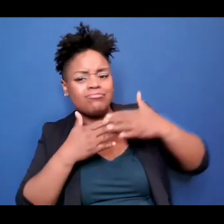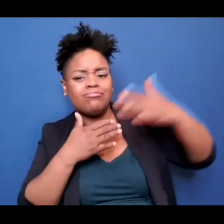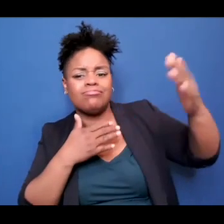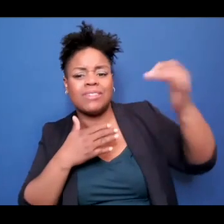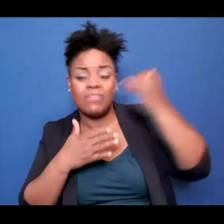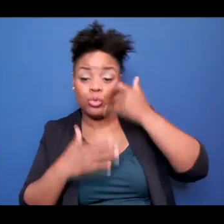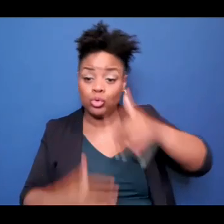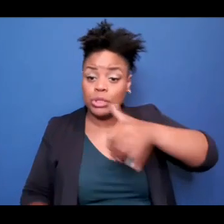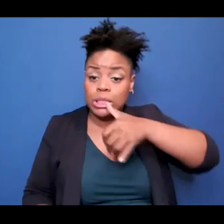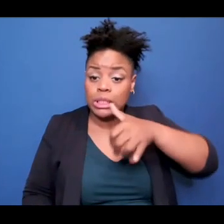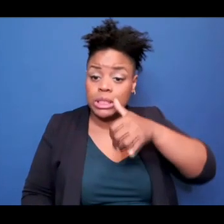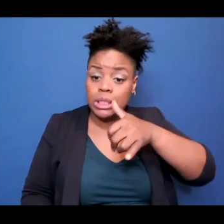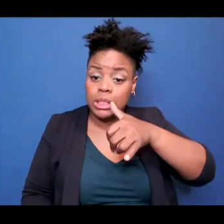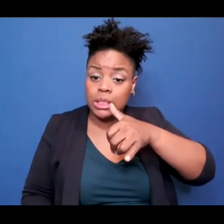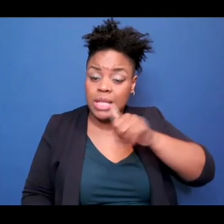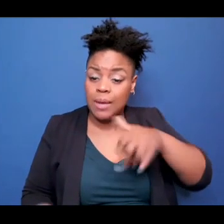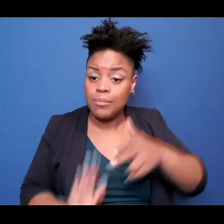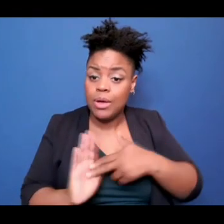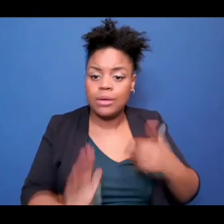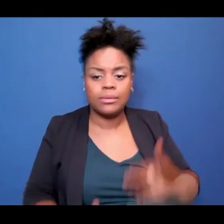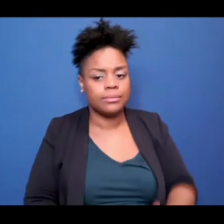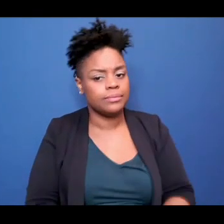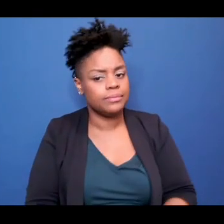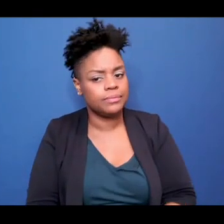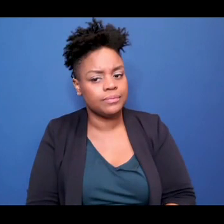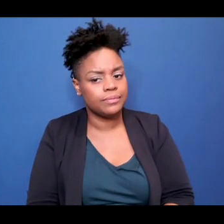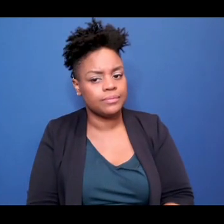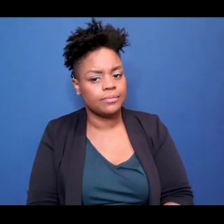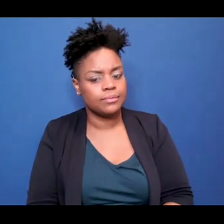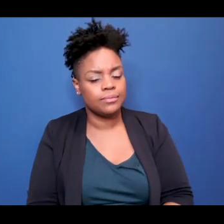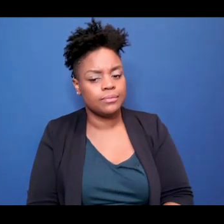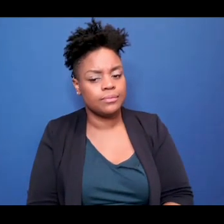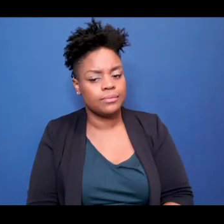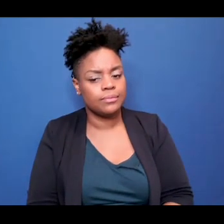TOTALLY DIFFERENT AND BETTER LIFE. NEXT SLIDE.